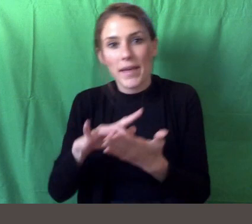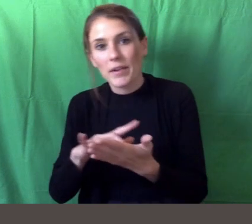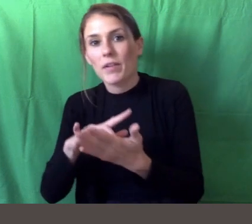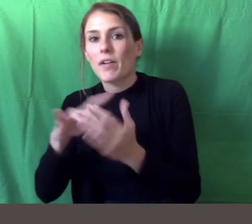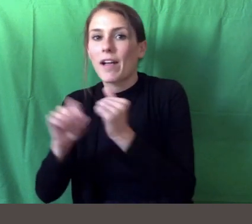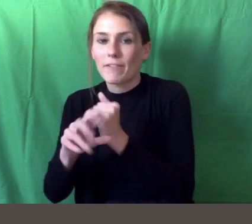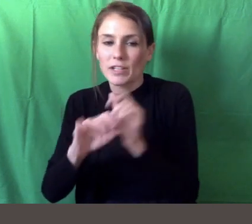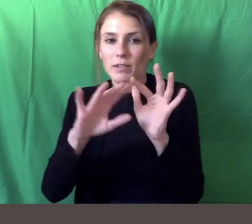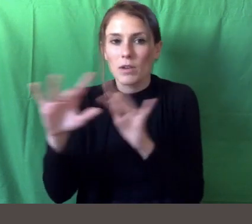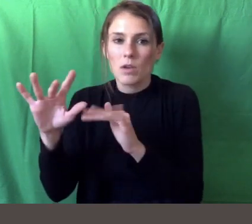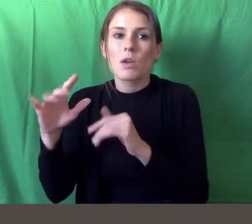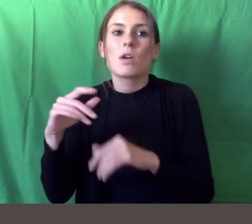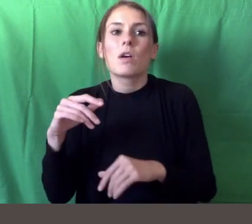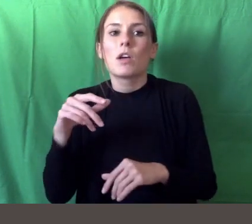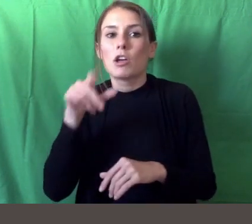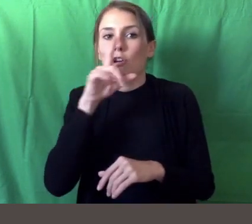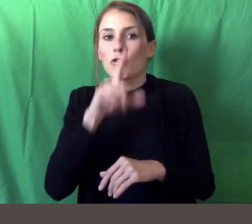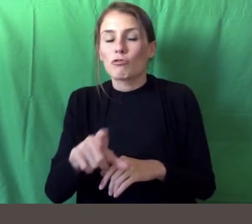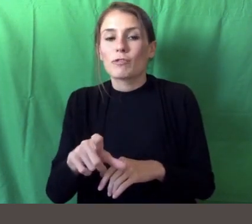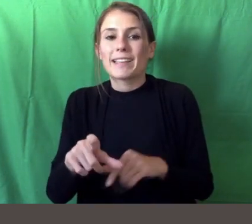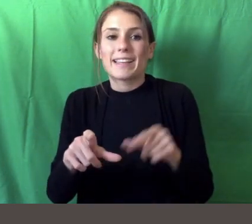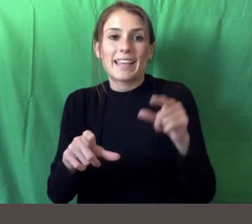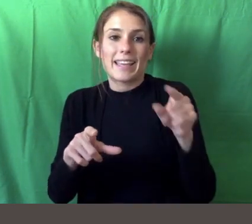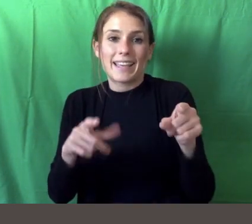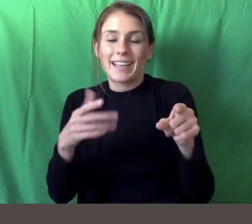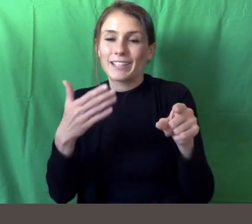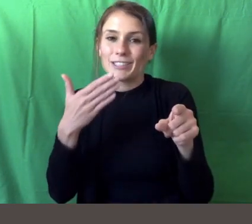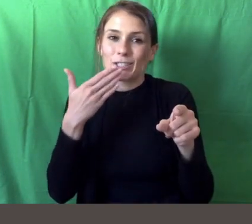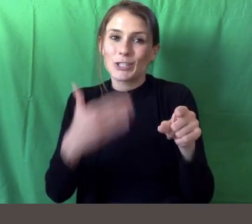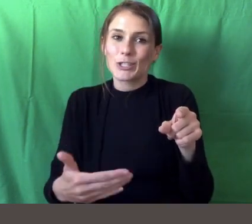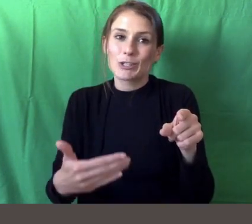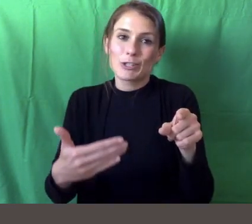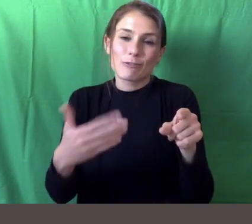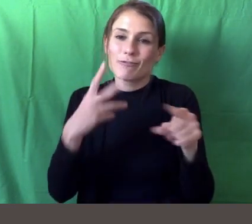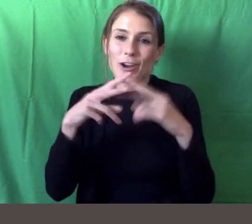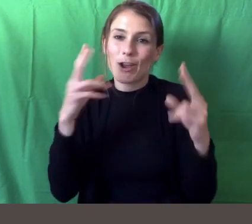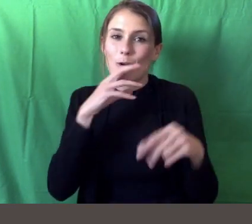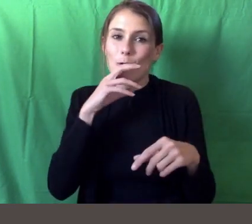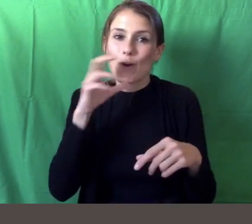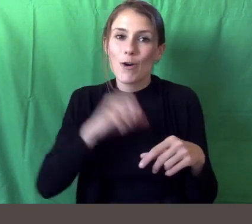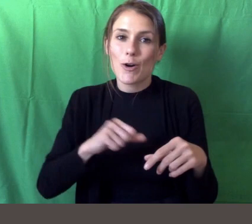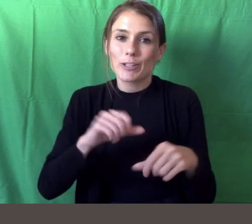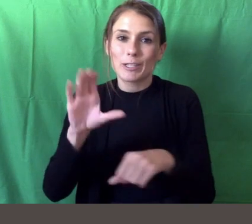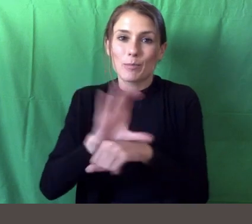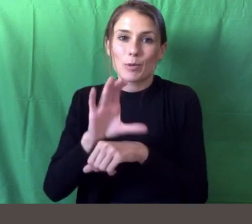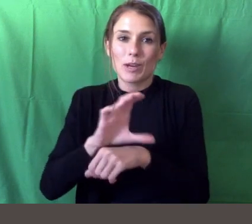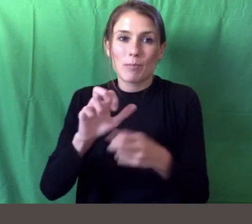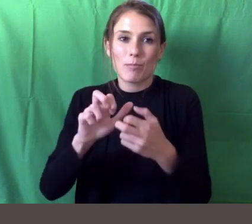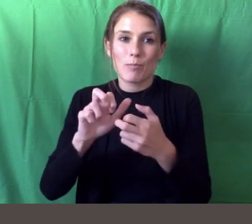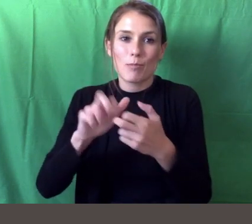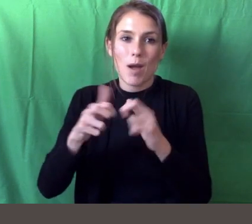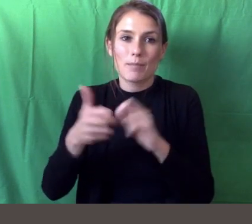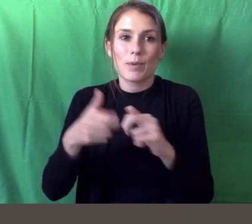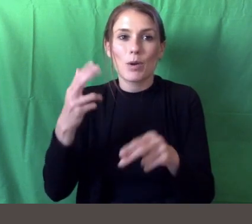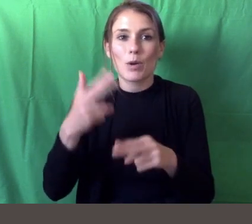And this is really a very old computing problem, called garbage in, garbage out. You'd prefer not to have garbage in your training data.